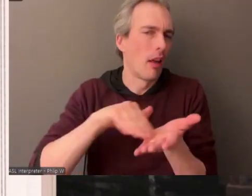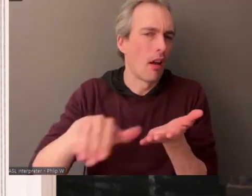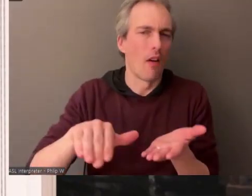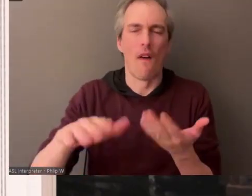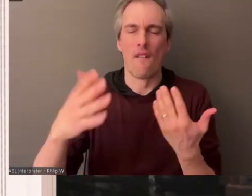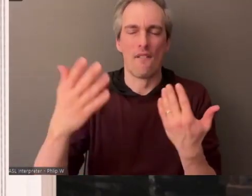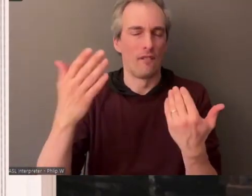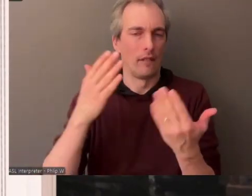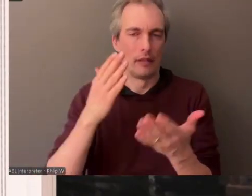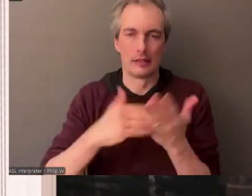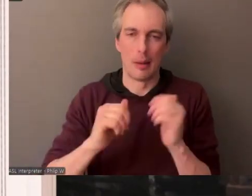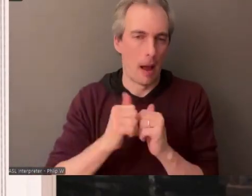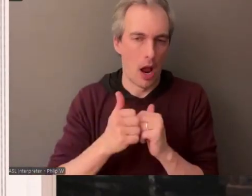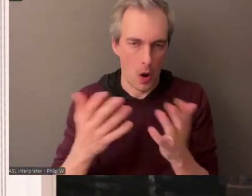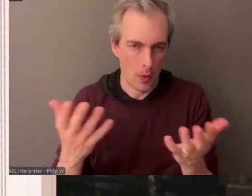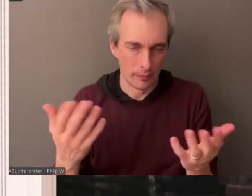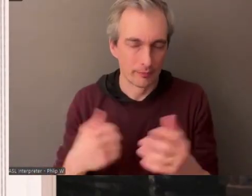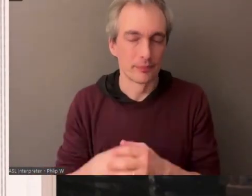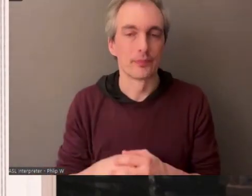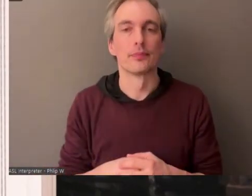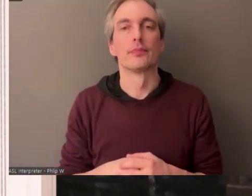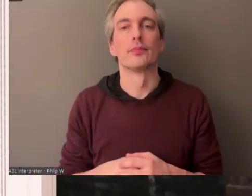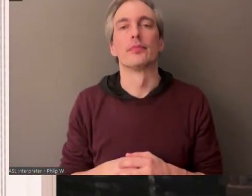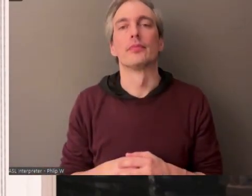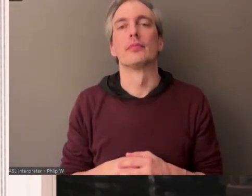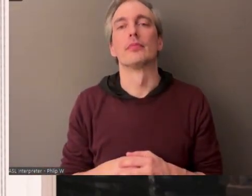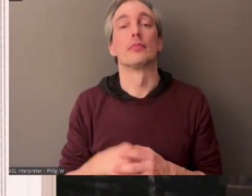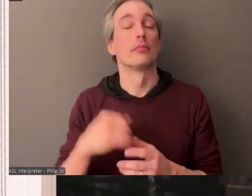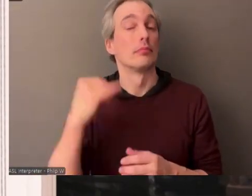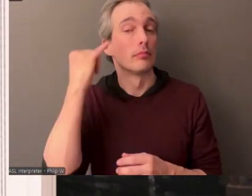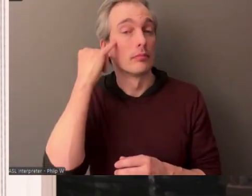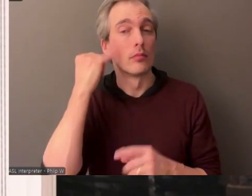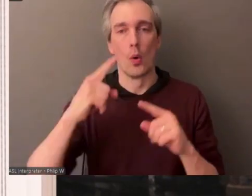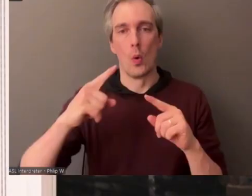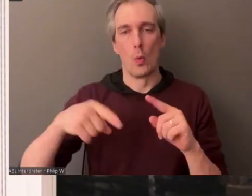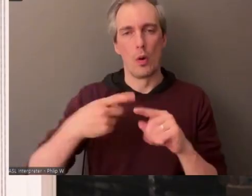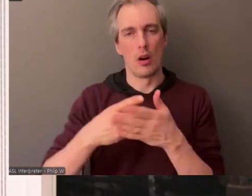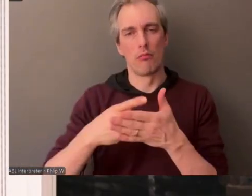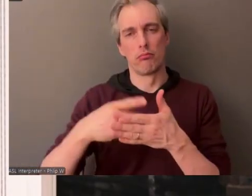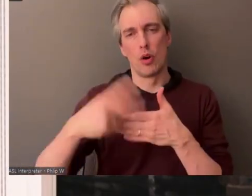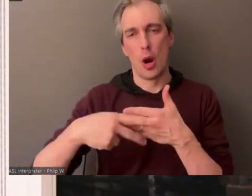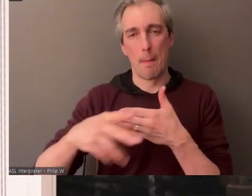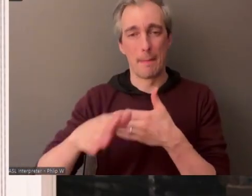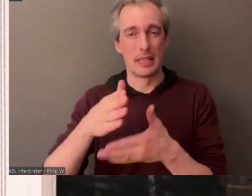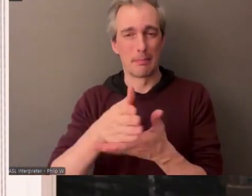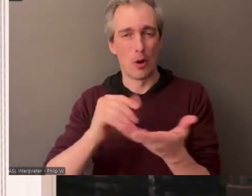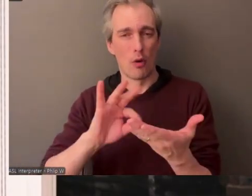If... When a program is part of product, or especially if you are,